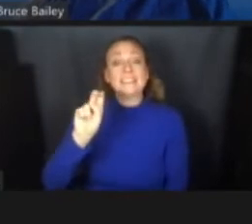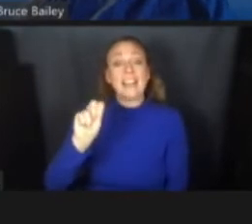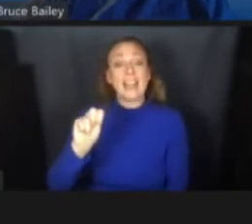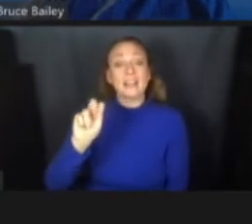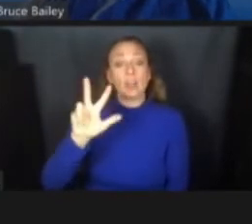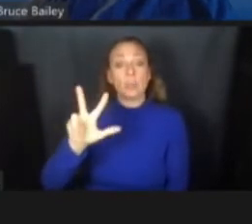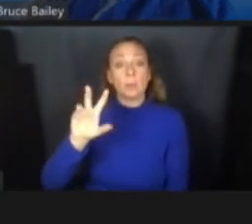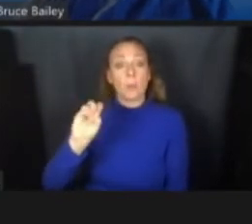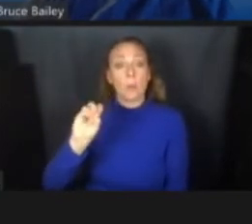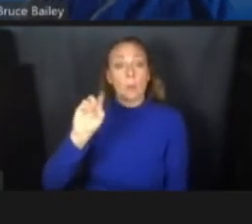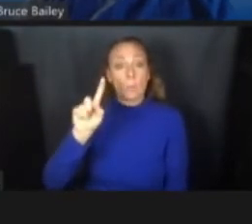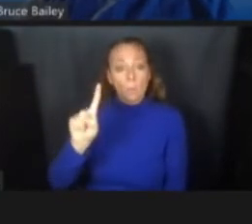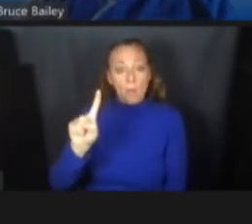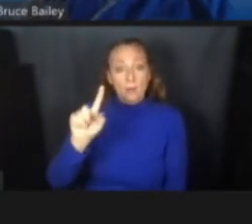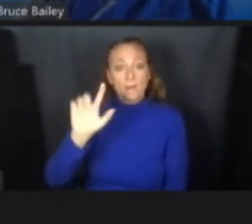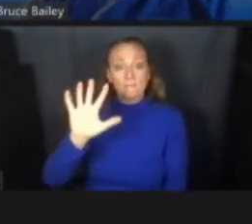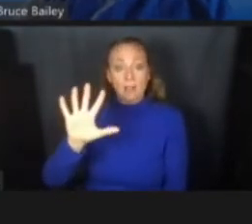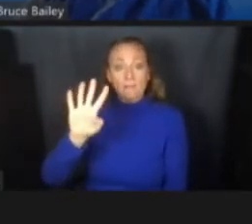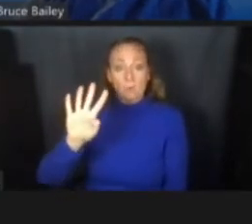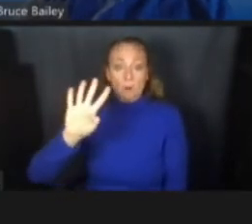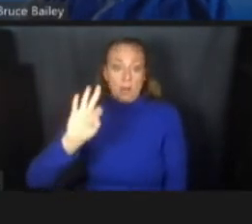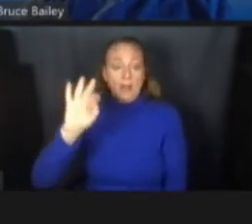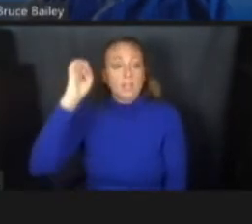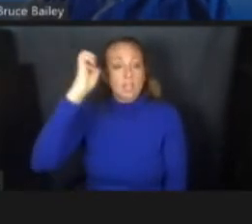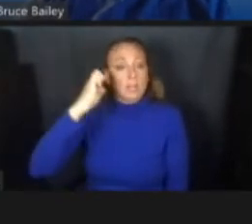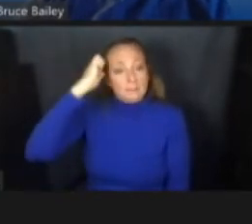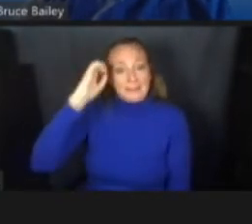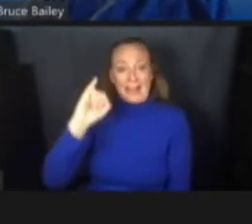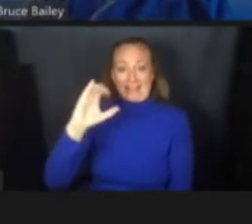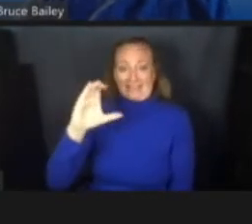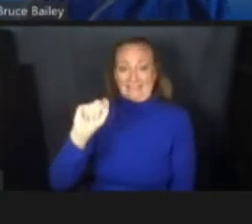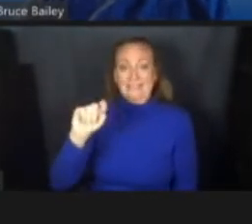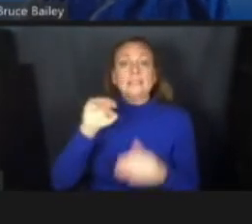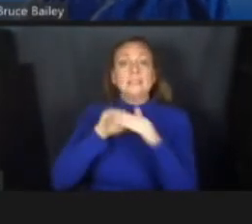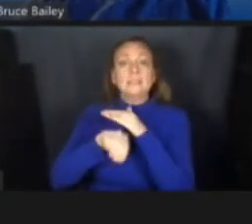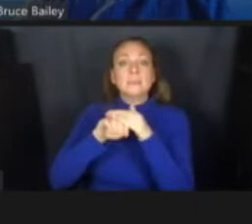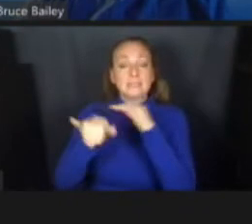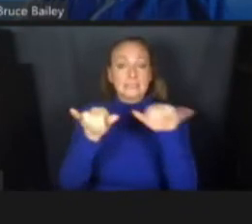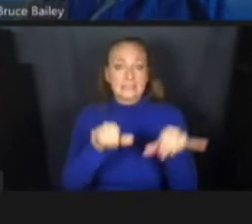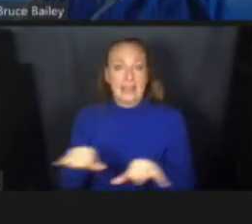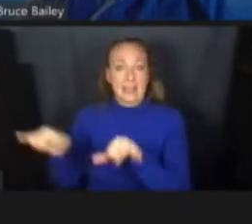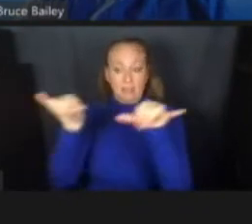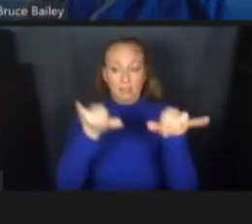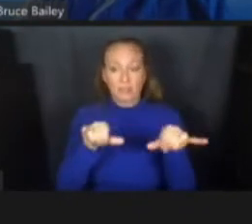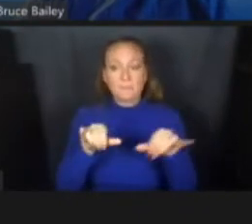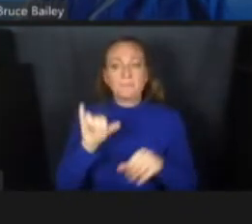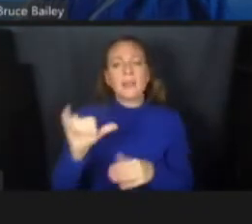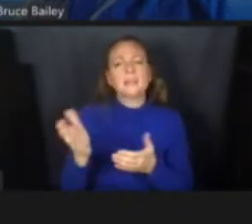European ICT accessibility standard. This is part of a continuing collaboration